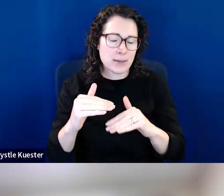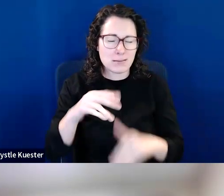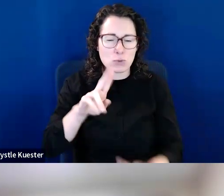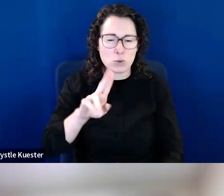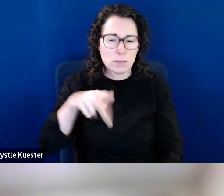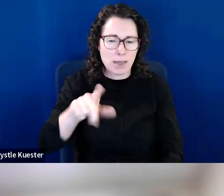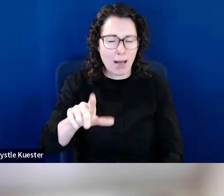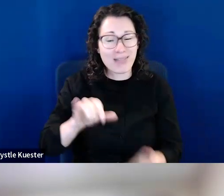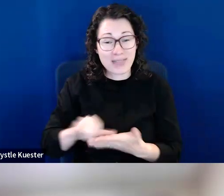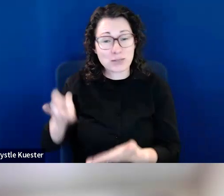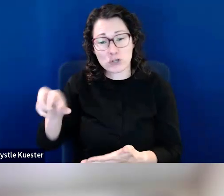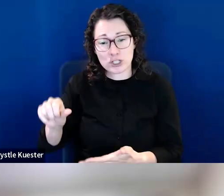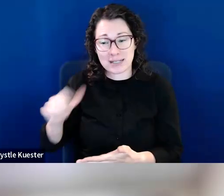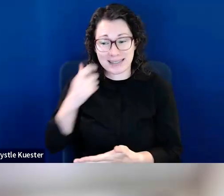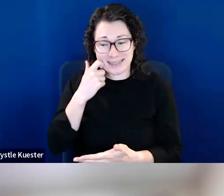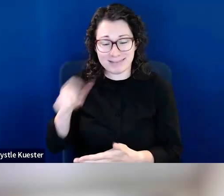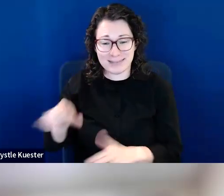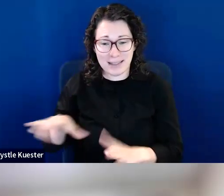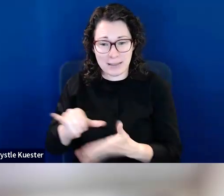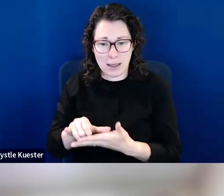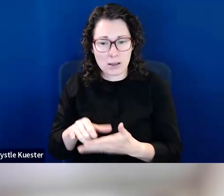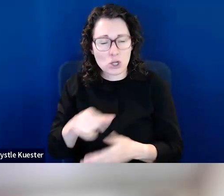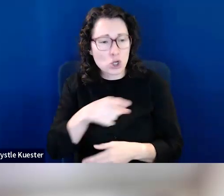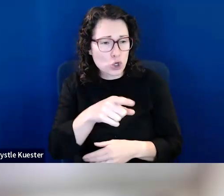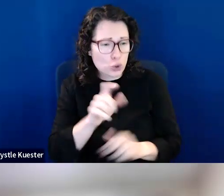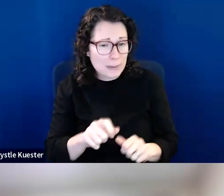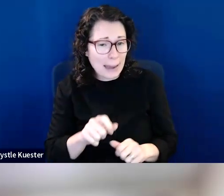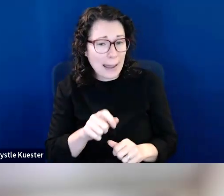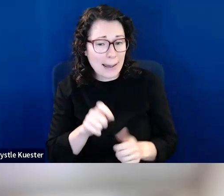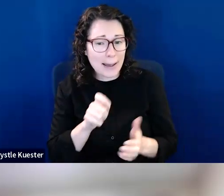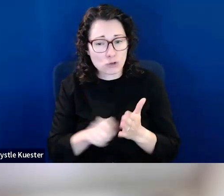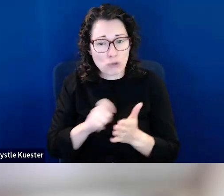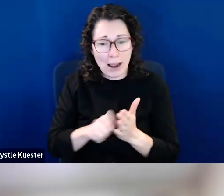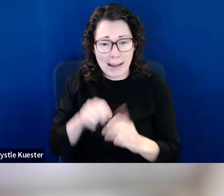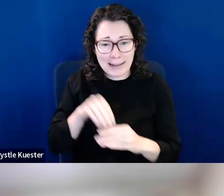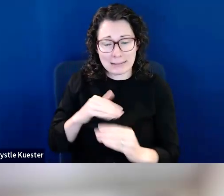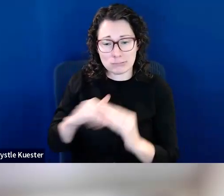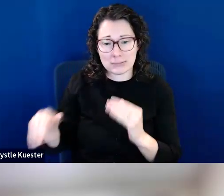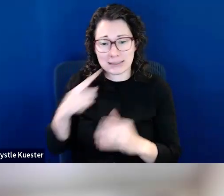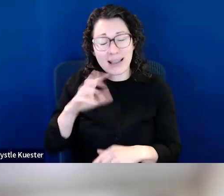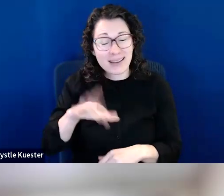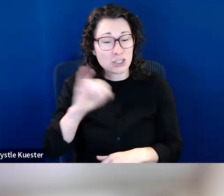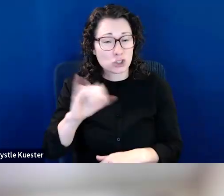it was vetoed recently they you can directly write in that saying insurance companies have to in the